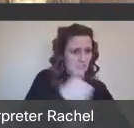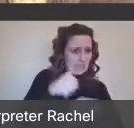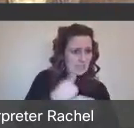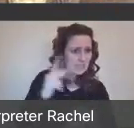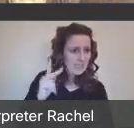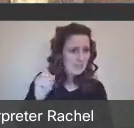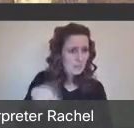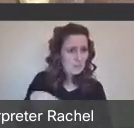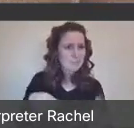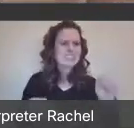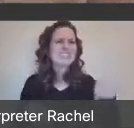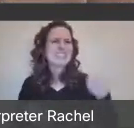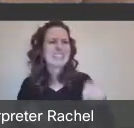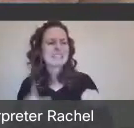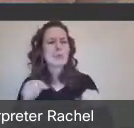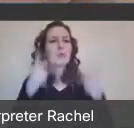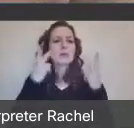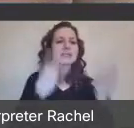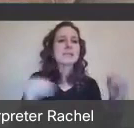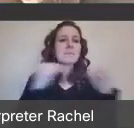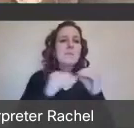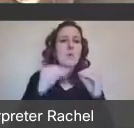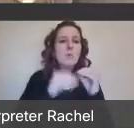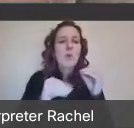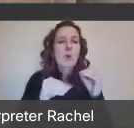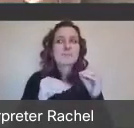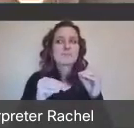[Reporter] Yes but I mean we're seeing more and more, obviously we're seeing